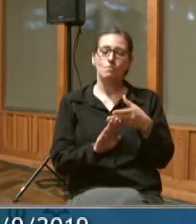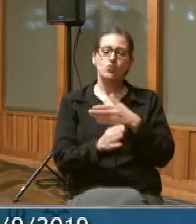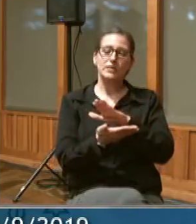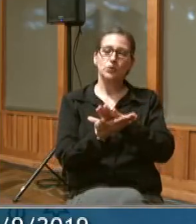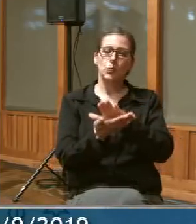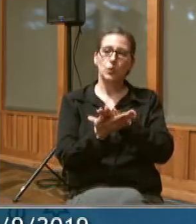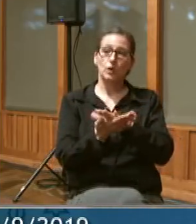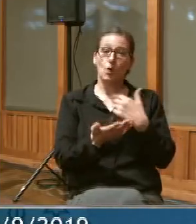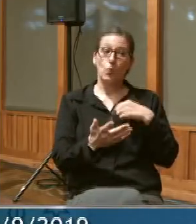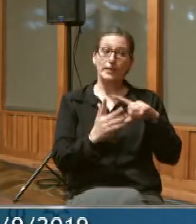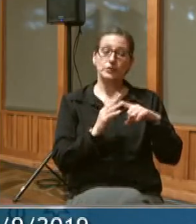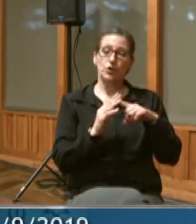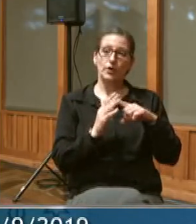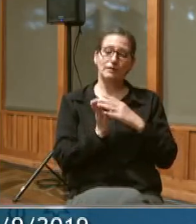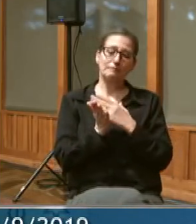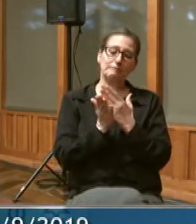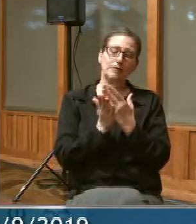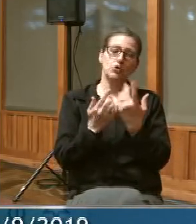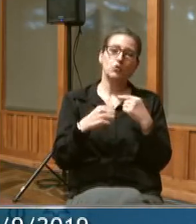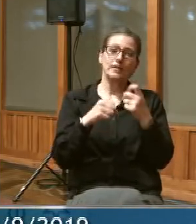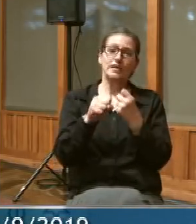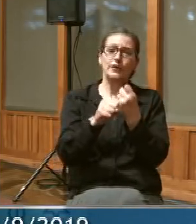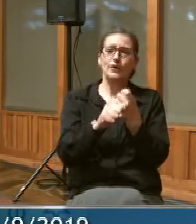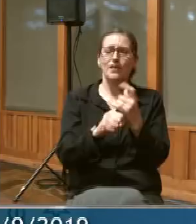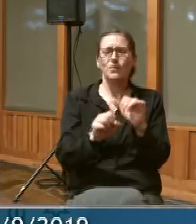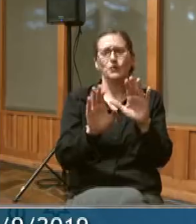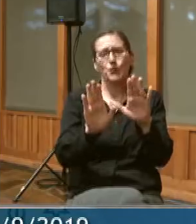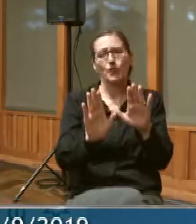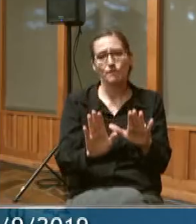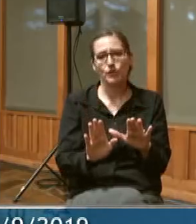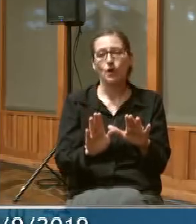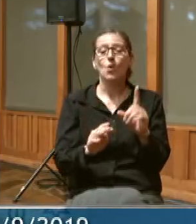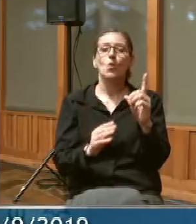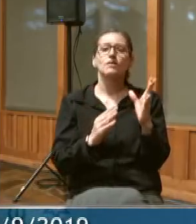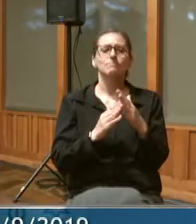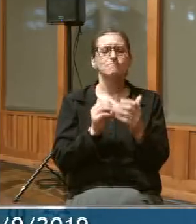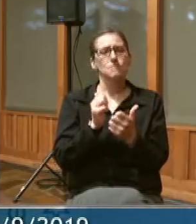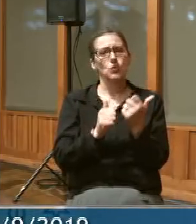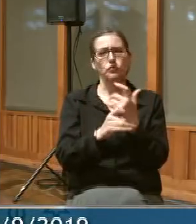CENTERS' PROGRAMS OR STAFFING. WE GO TO THE PORTLAND PARKS PRESCHOOL RIGHT NOW. THEY WERE ABLE TO GET US IN MID